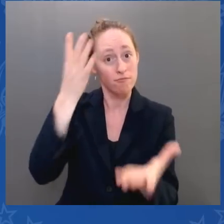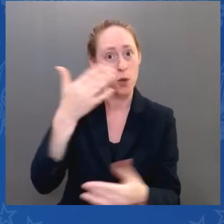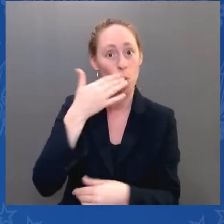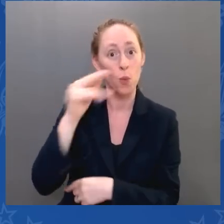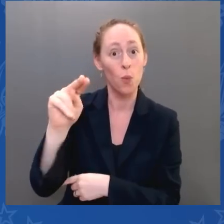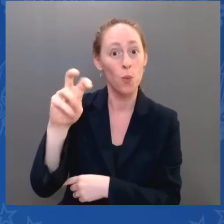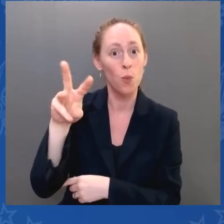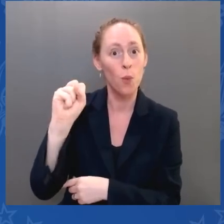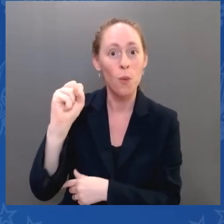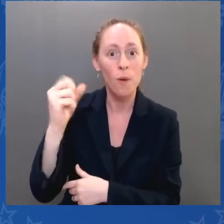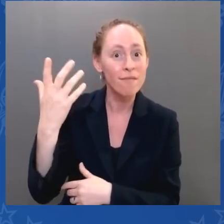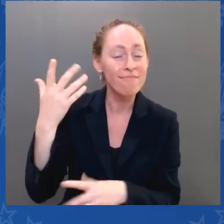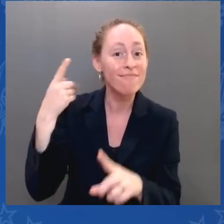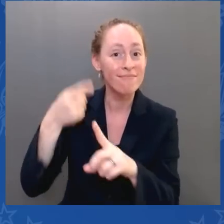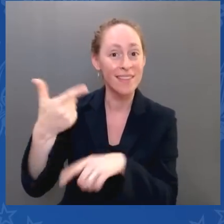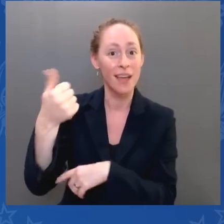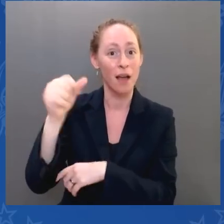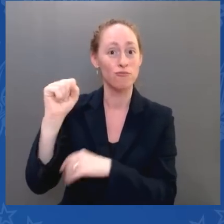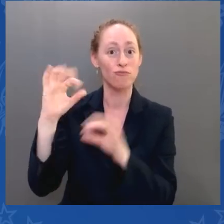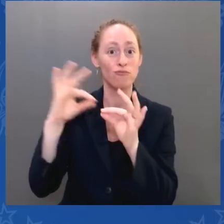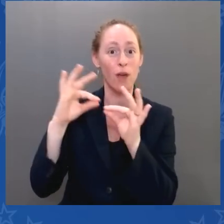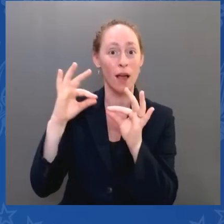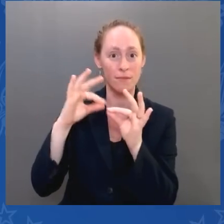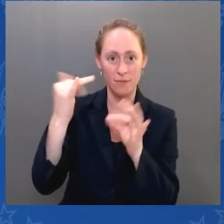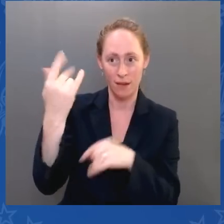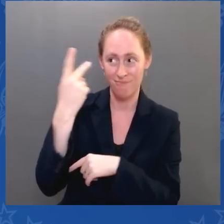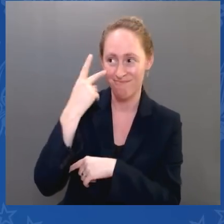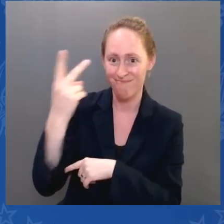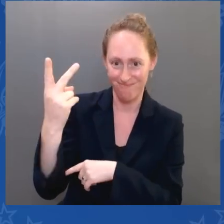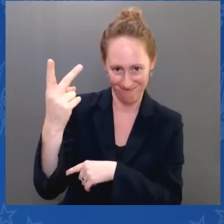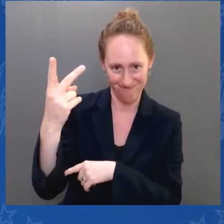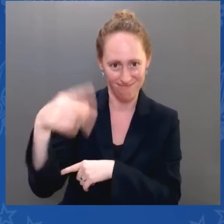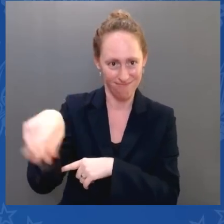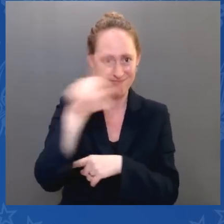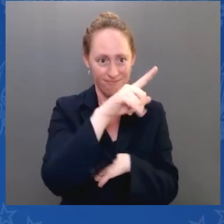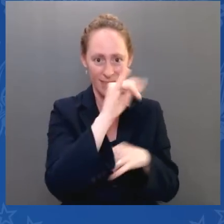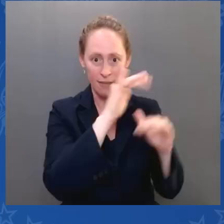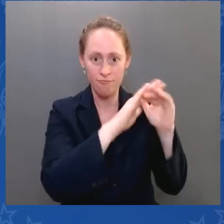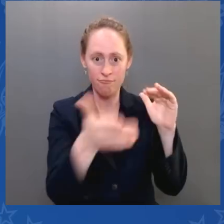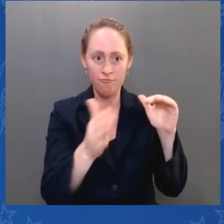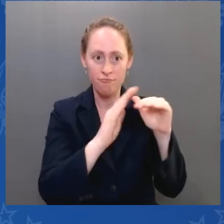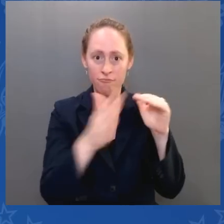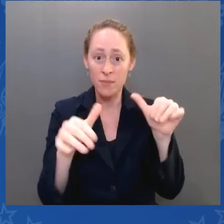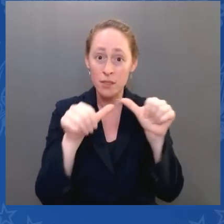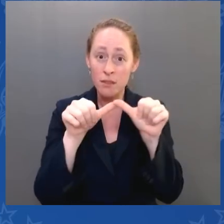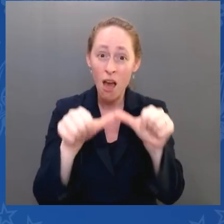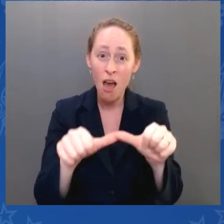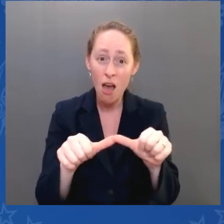for 38 days in a row. Now, you know, you can -- you can find gas for $3.99